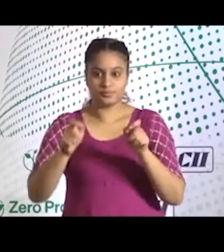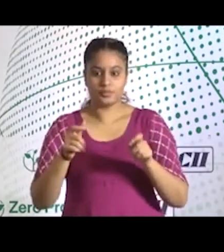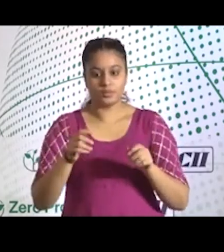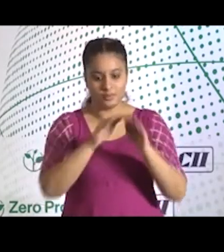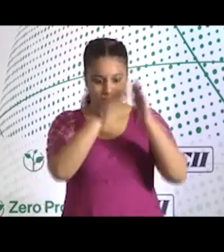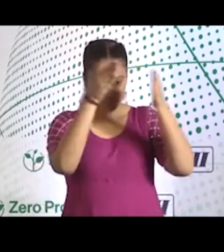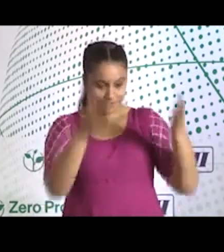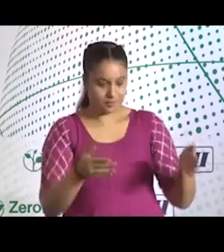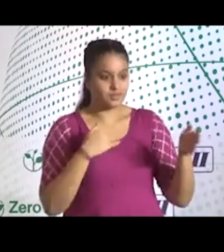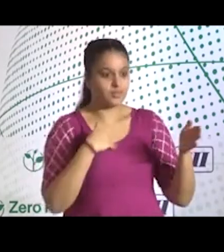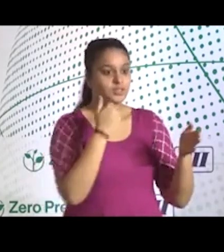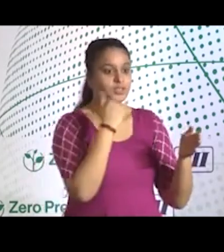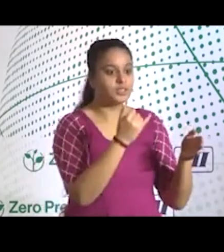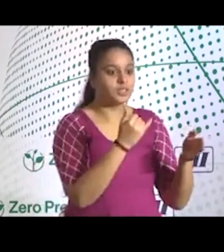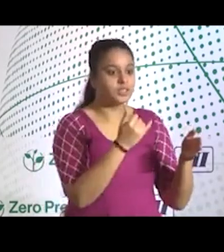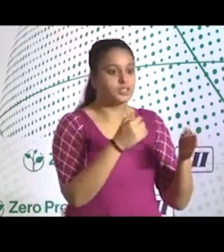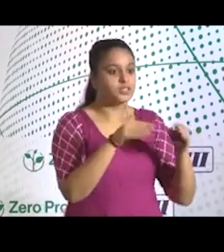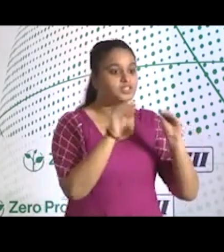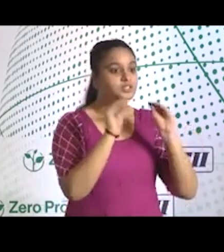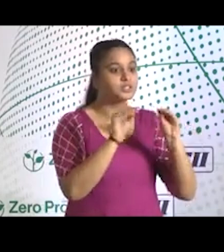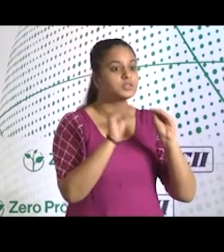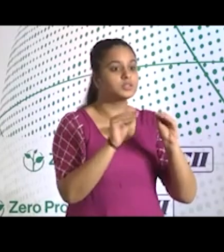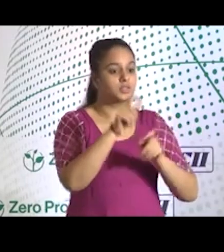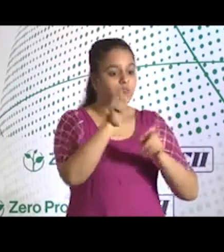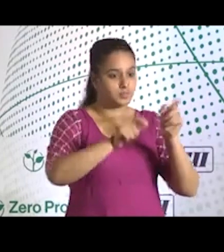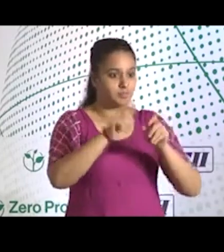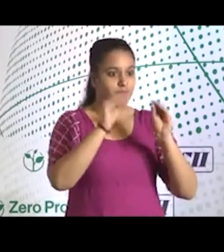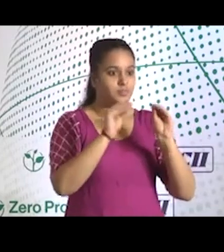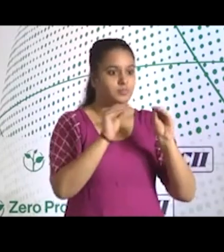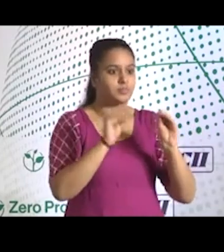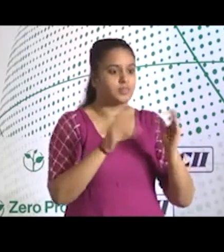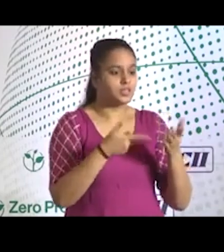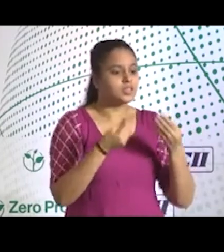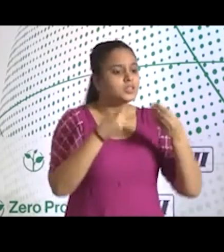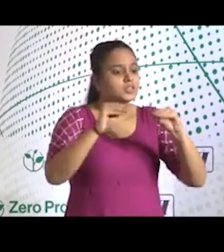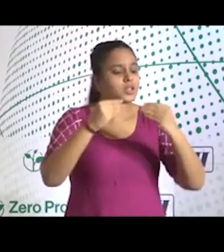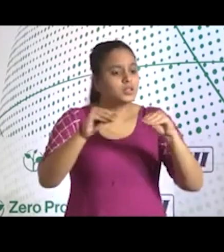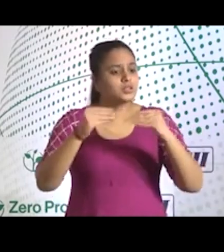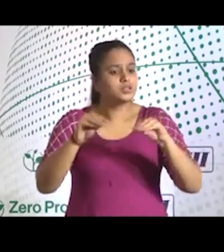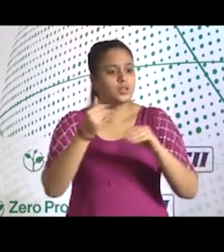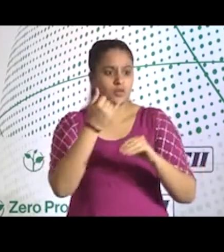and teaching them, teaching the sales guys in terms of how you sell those features